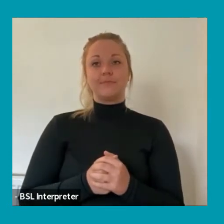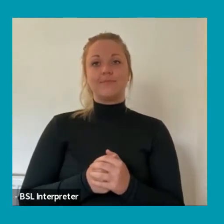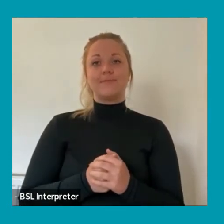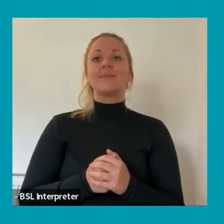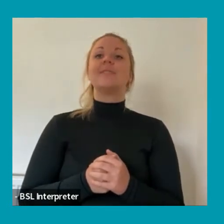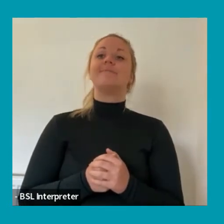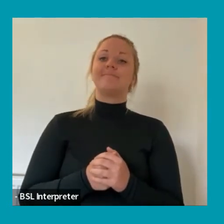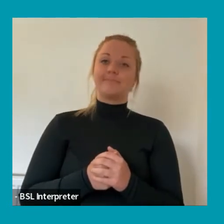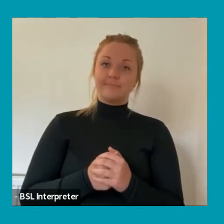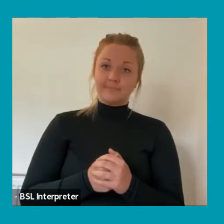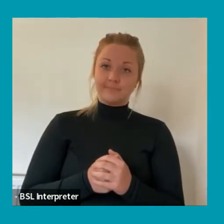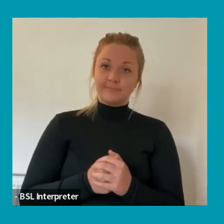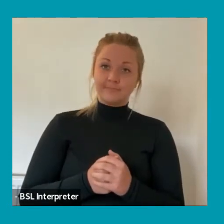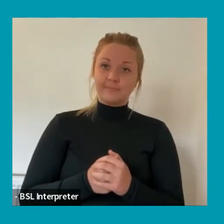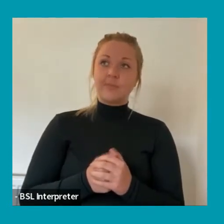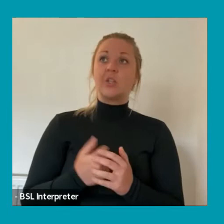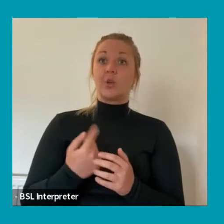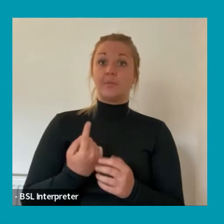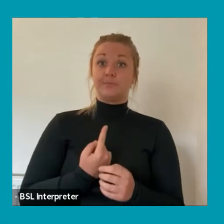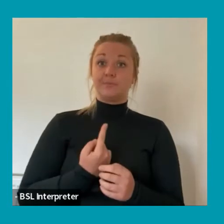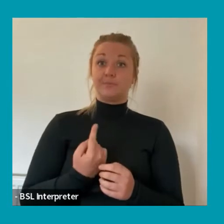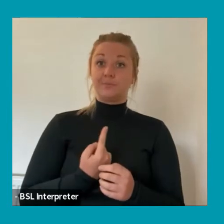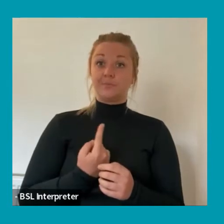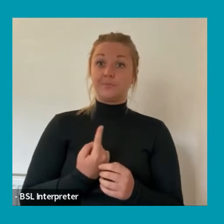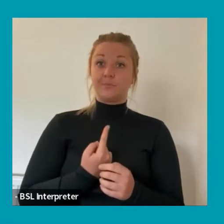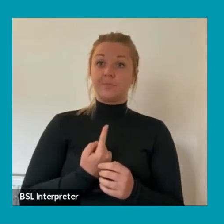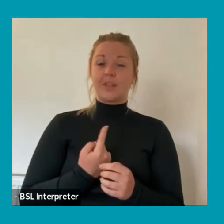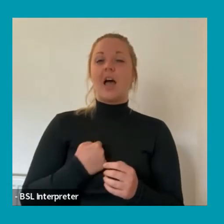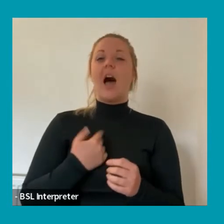I have a lived experience example that taught me that lesson.